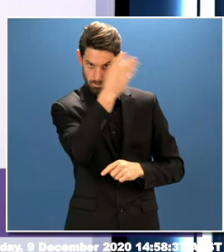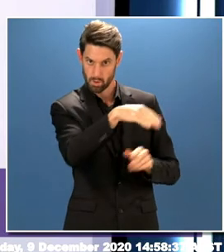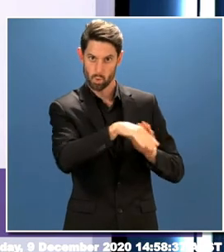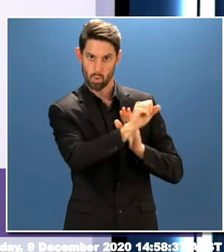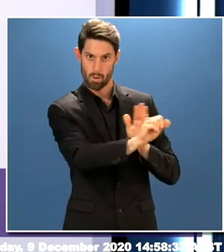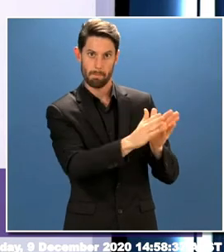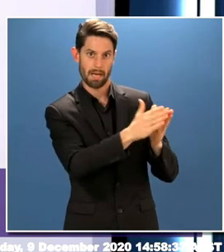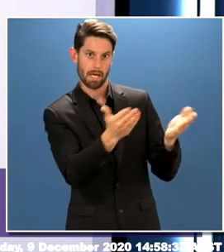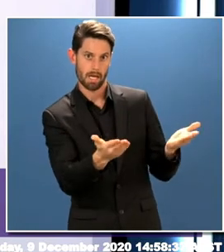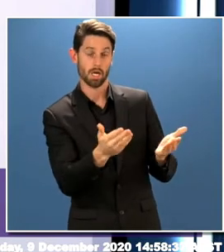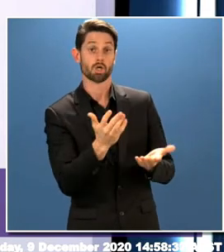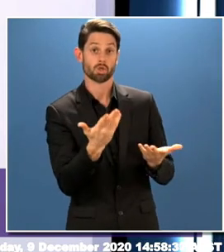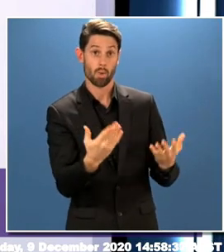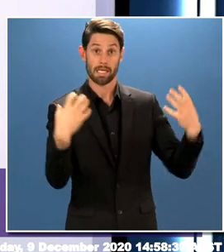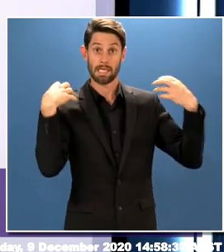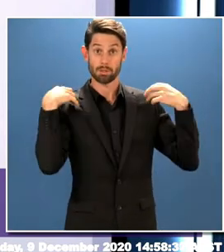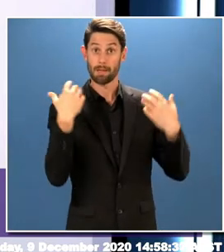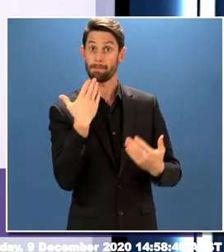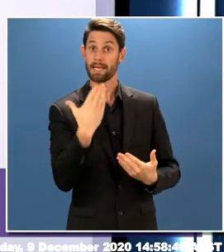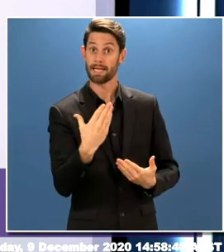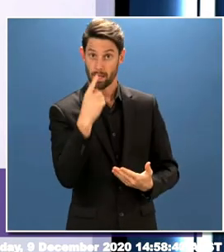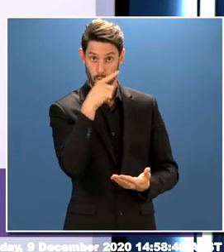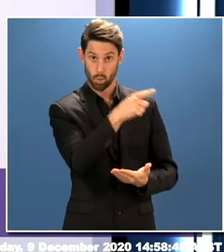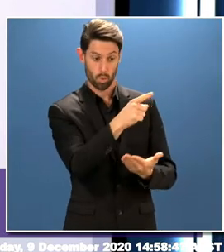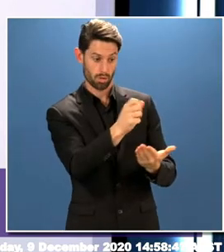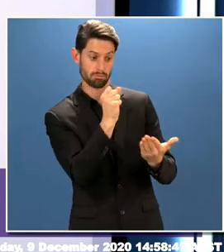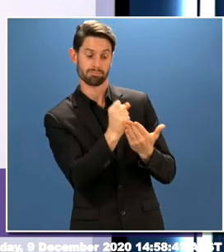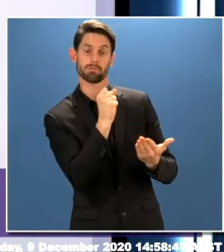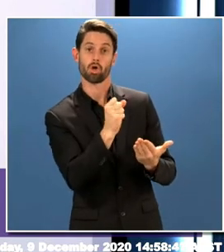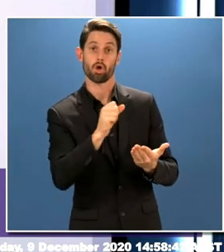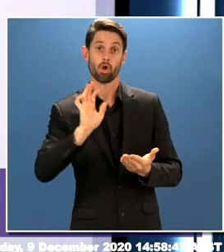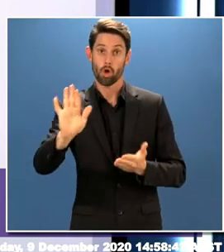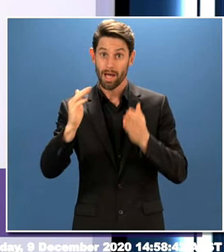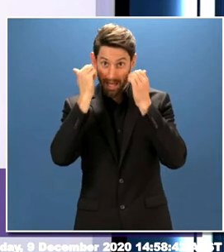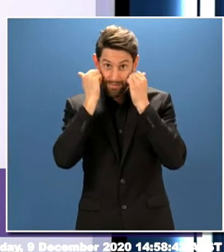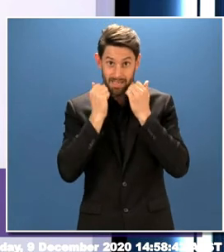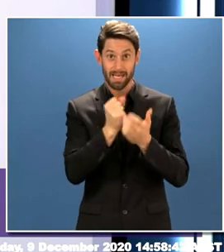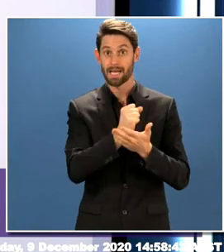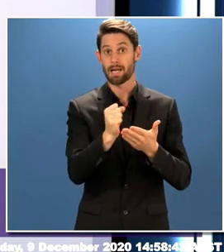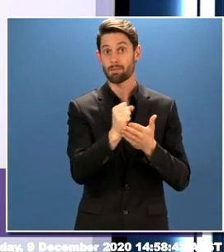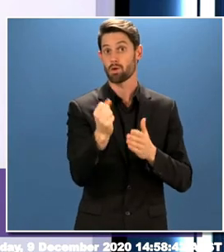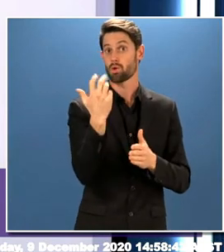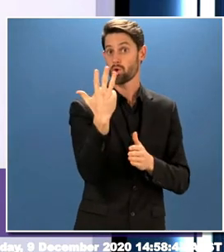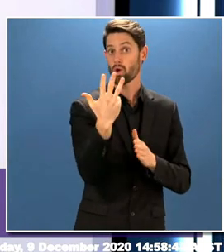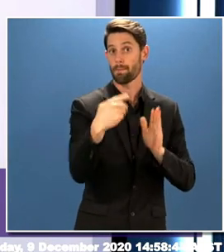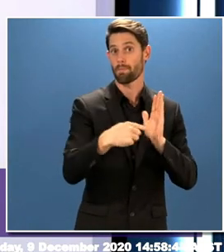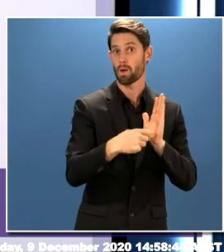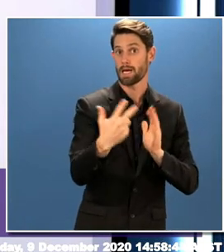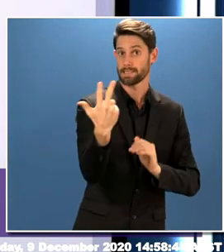So, Commissioners, could I ask you to mark the outline of evidence as exhibit 9.18. Yes.